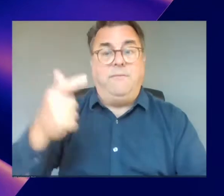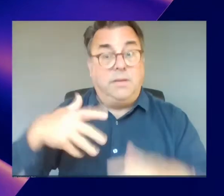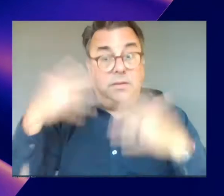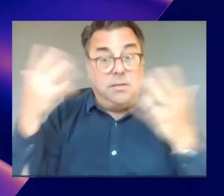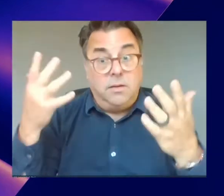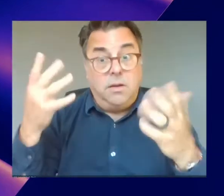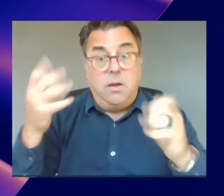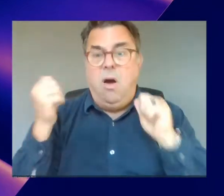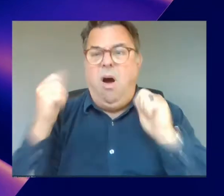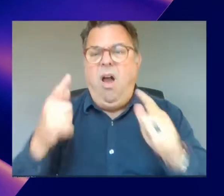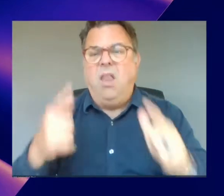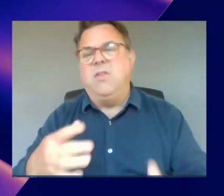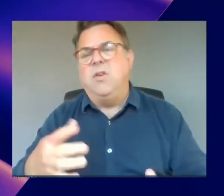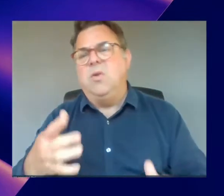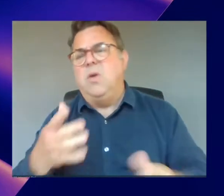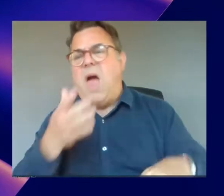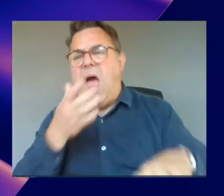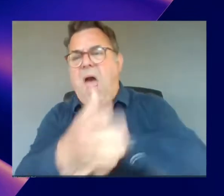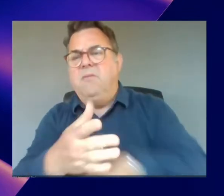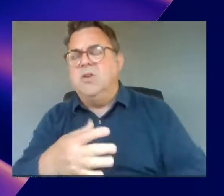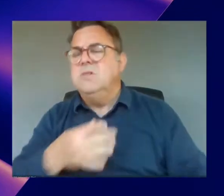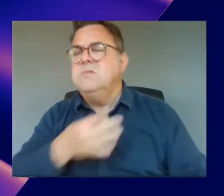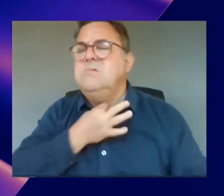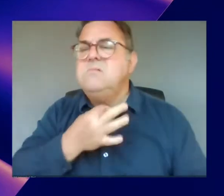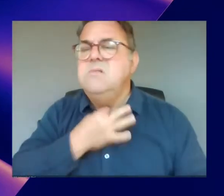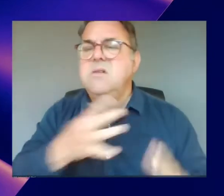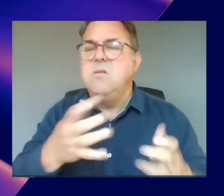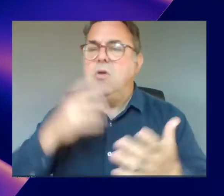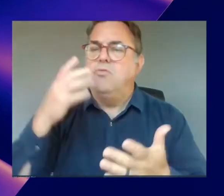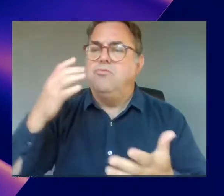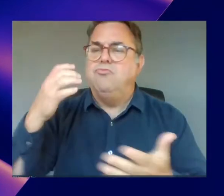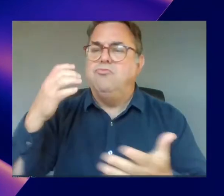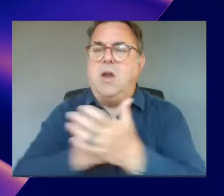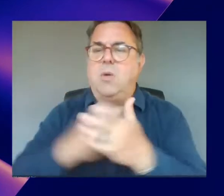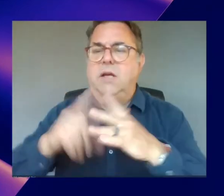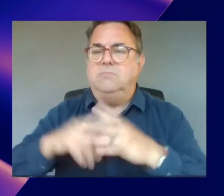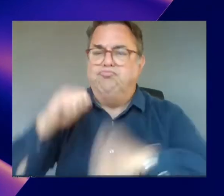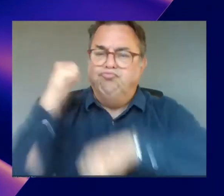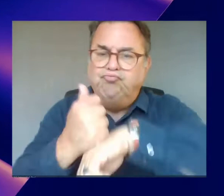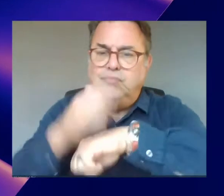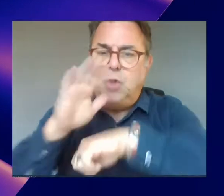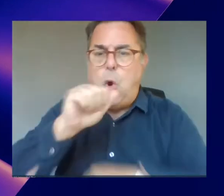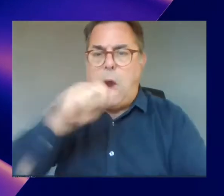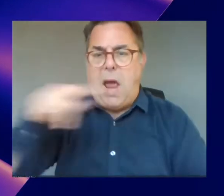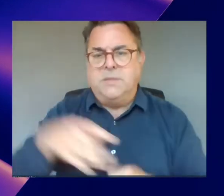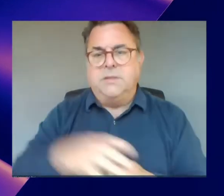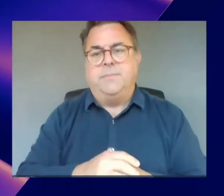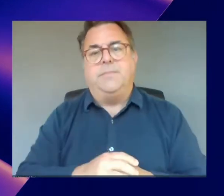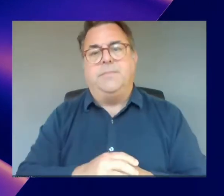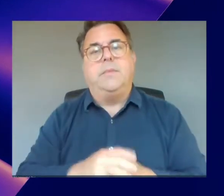after the session, are gonna wanna go and right away implement it into your application. But before we get there,